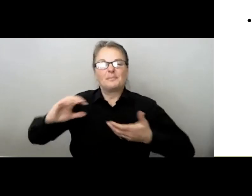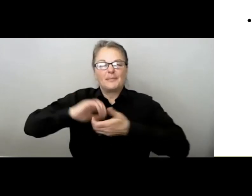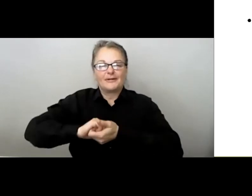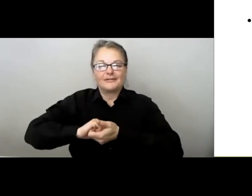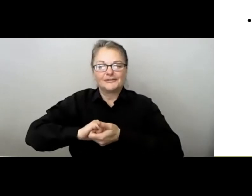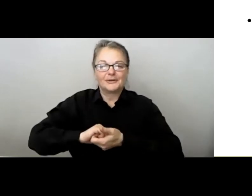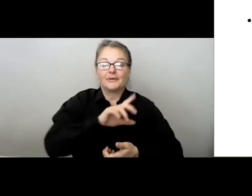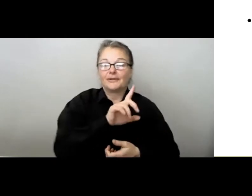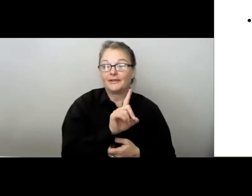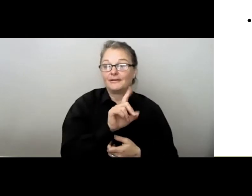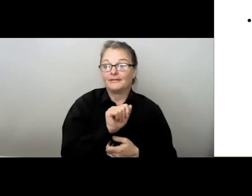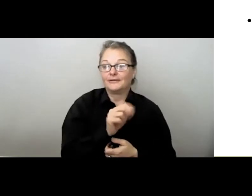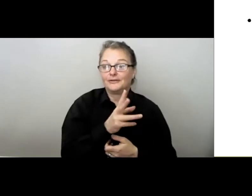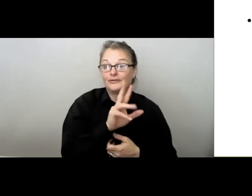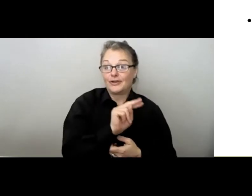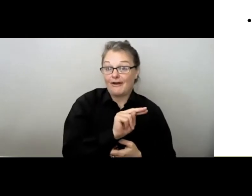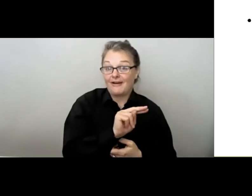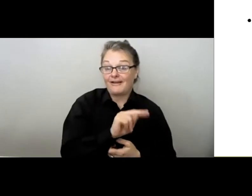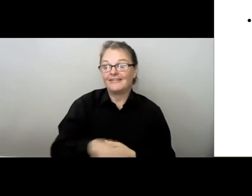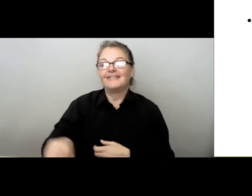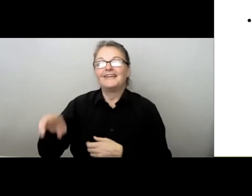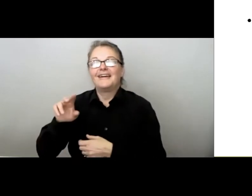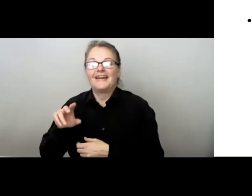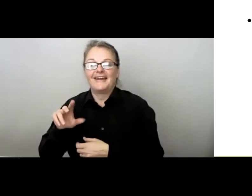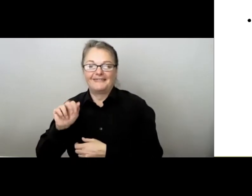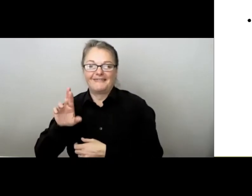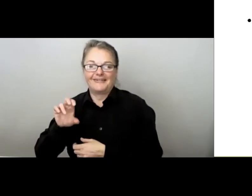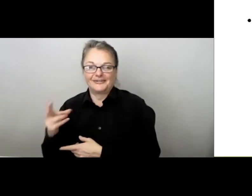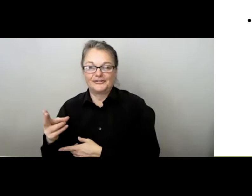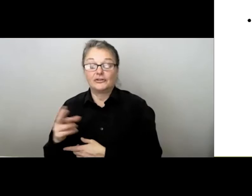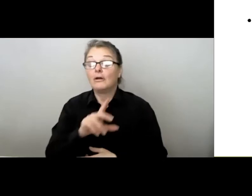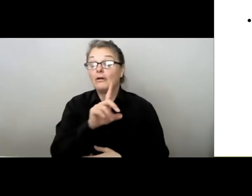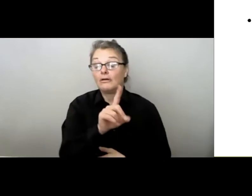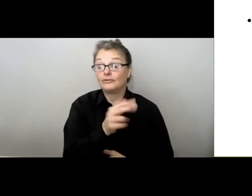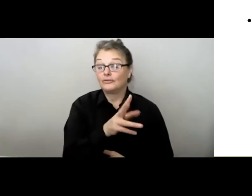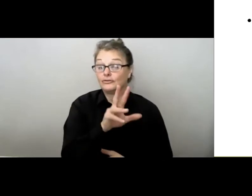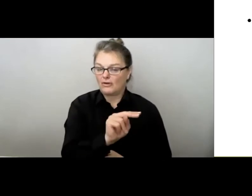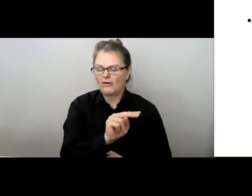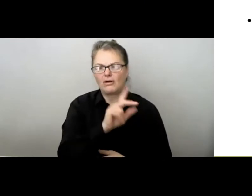DAWN IS AN ORGANIZATION THAT WORKS TO ADVANCE THE INCLUSION OF DEAF WOMAN